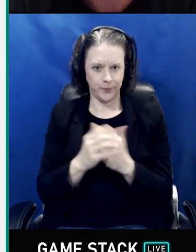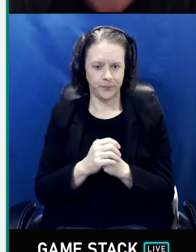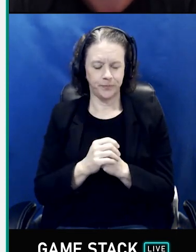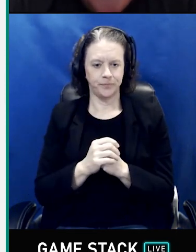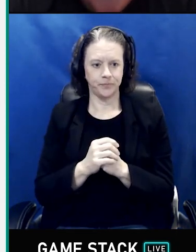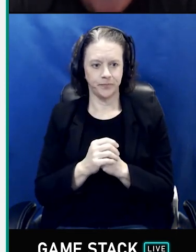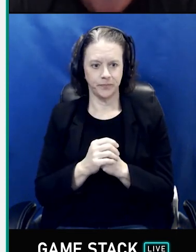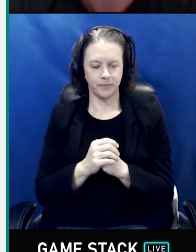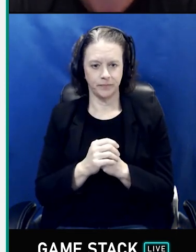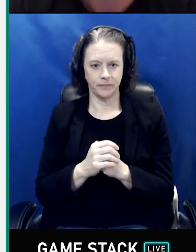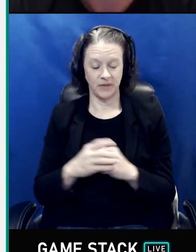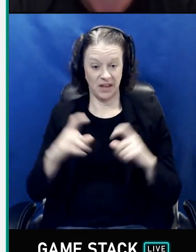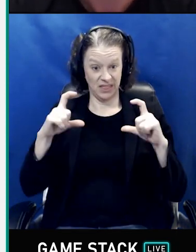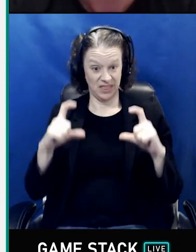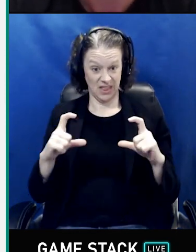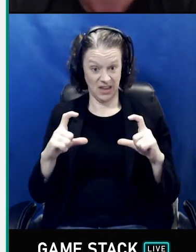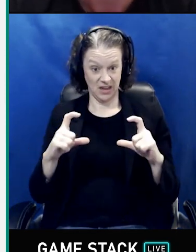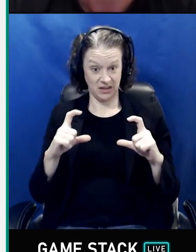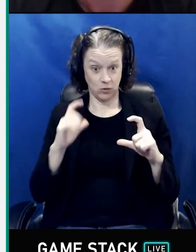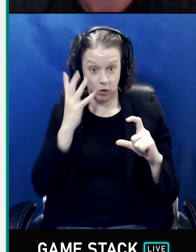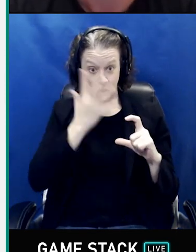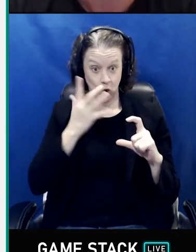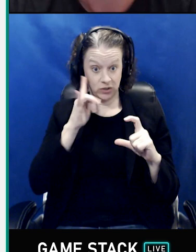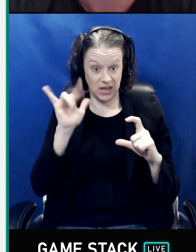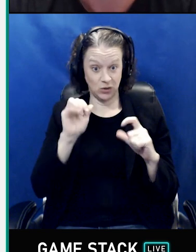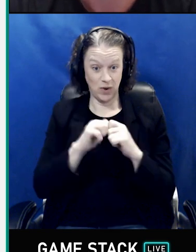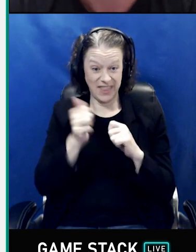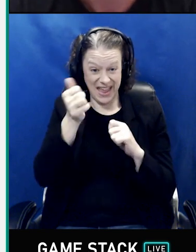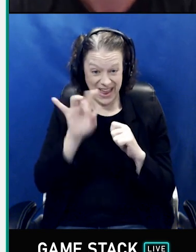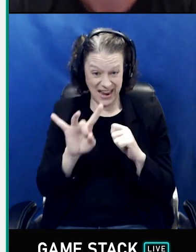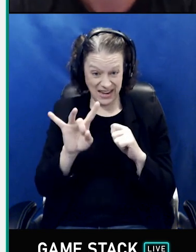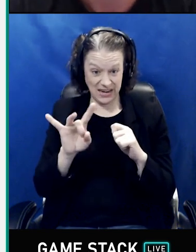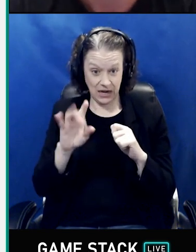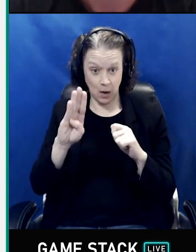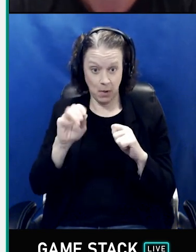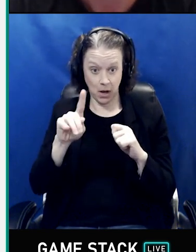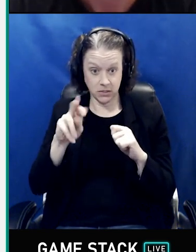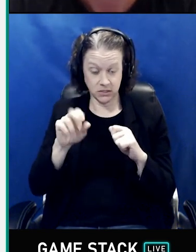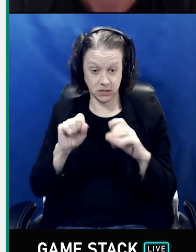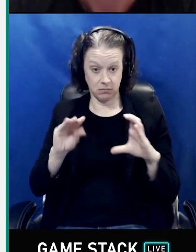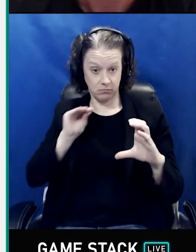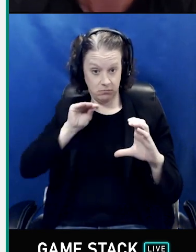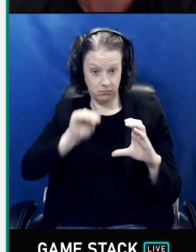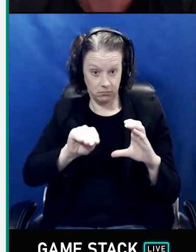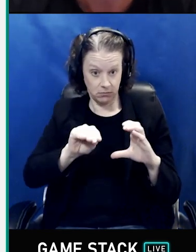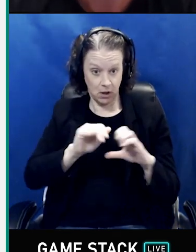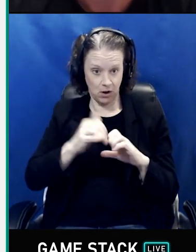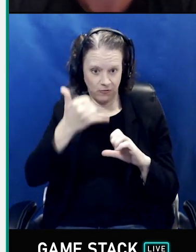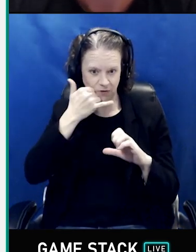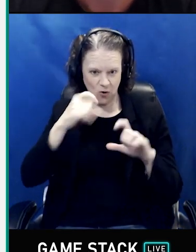So this is what it looks like with all 18 inputs mapped onto a single pane of glass. And when I say glass there,